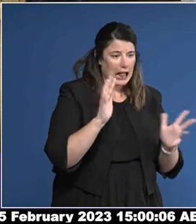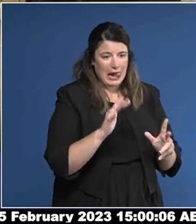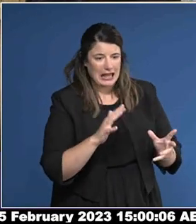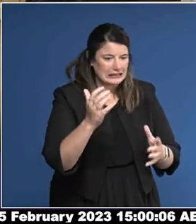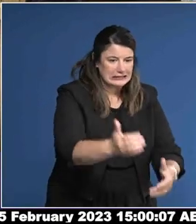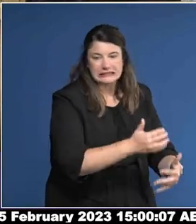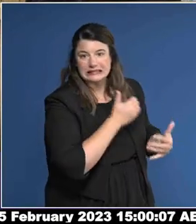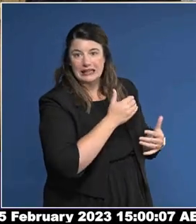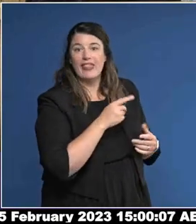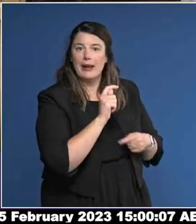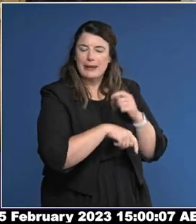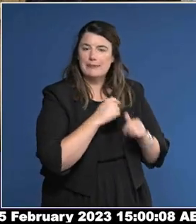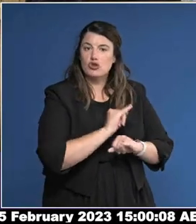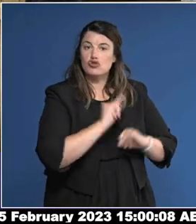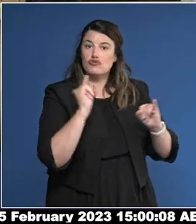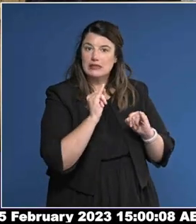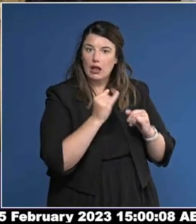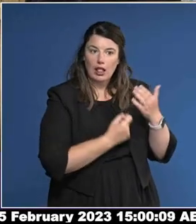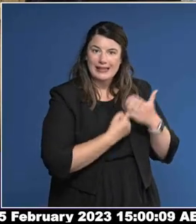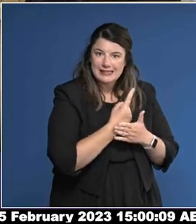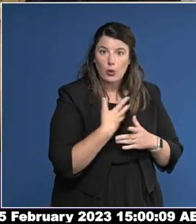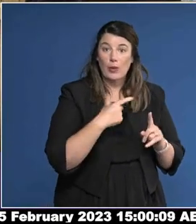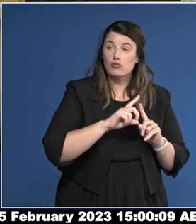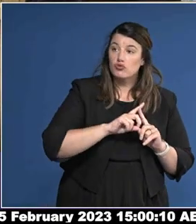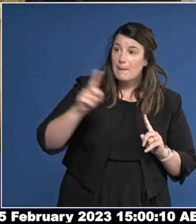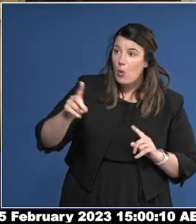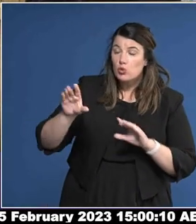then, you know, you get a compliance notice and - I mean, that doesn't go a long way to